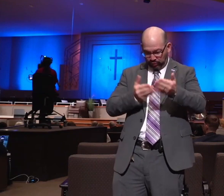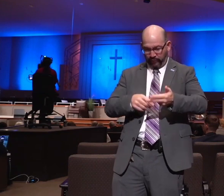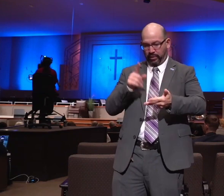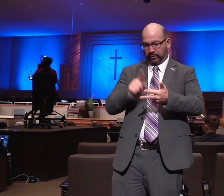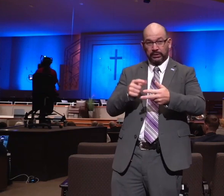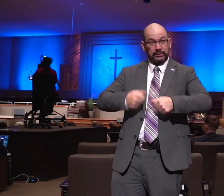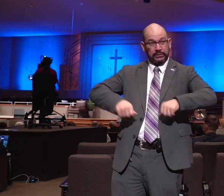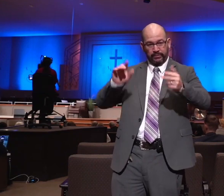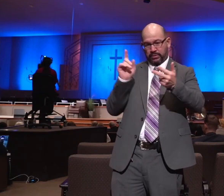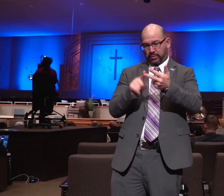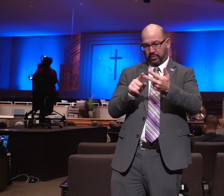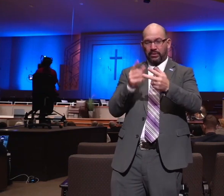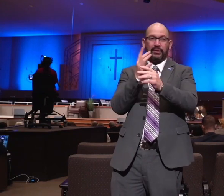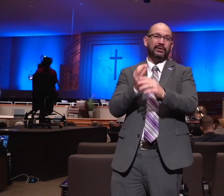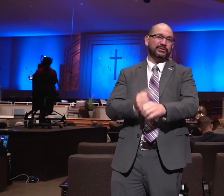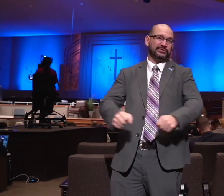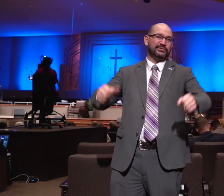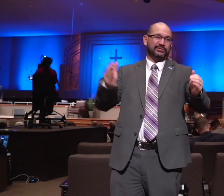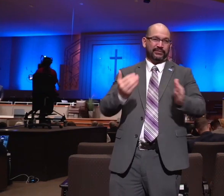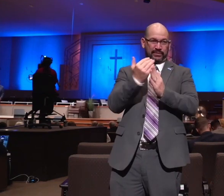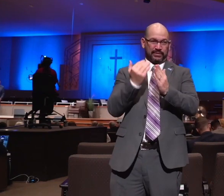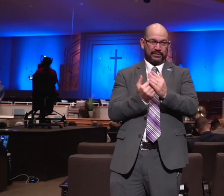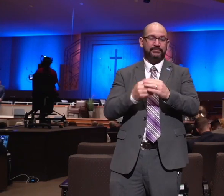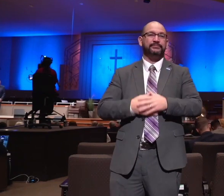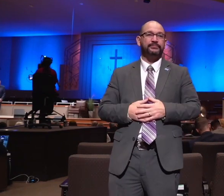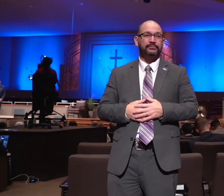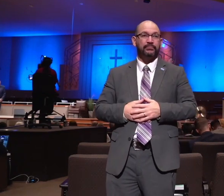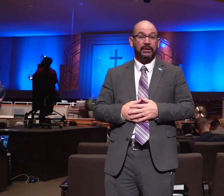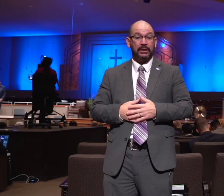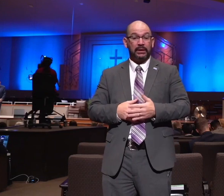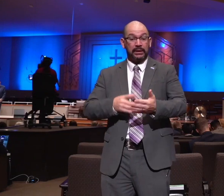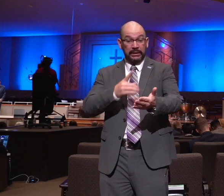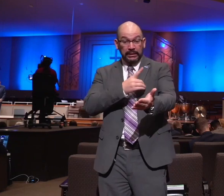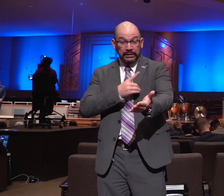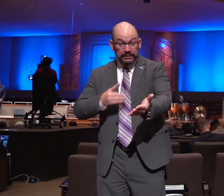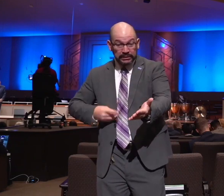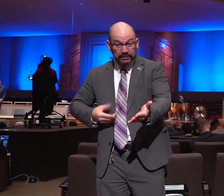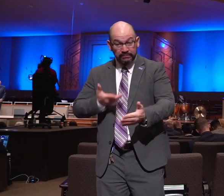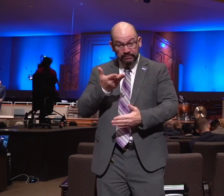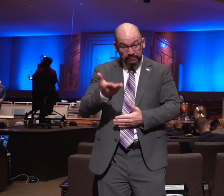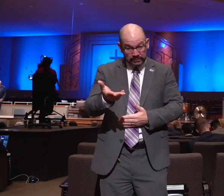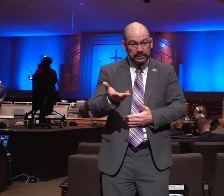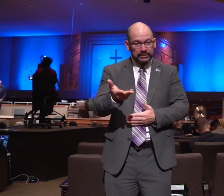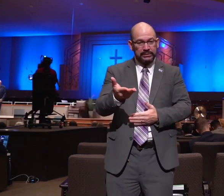now David's an example in many ways of the Lord Jesus you understand that